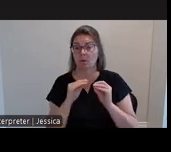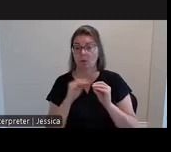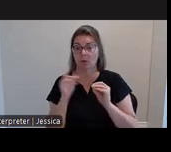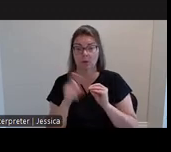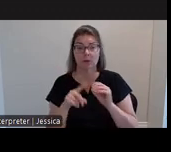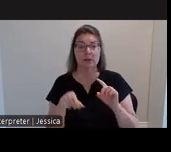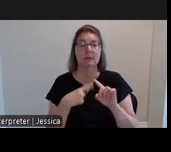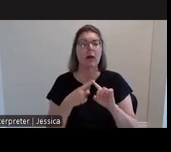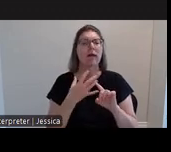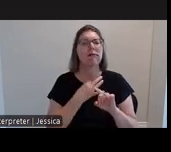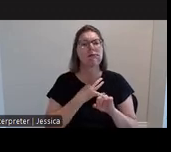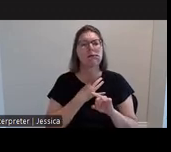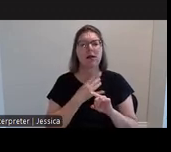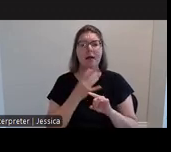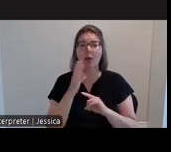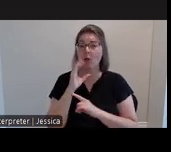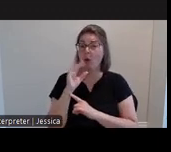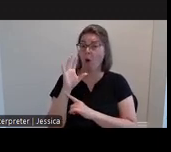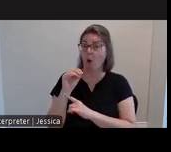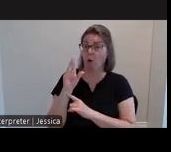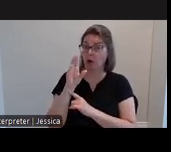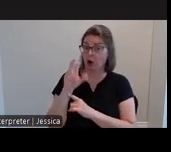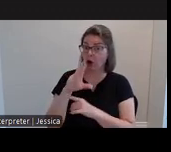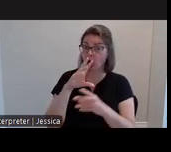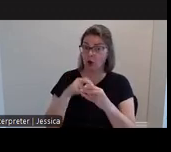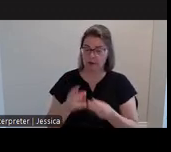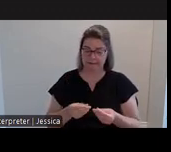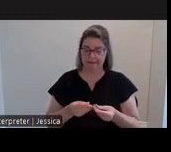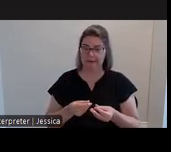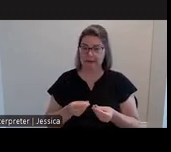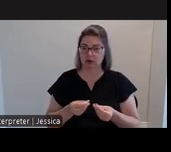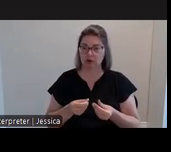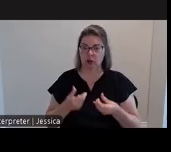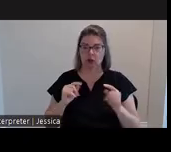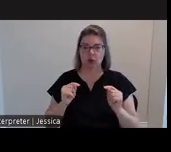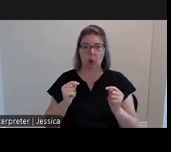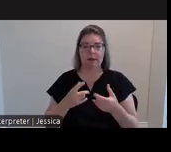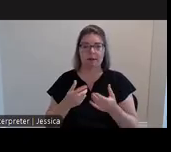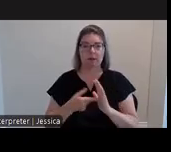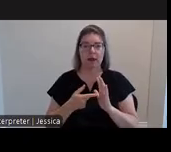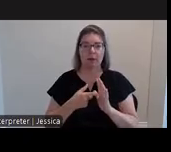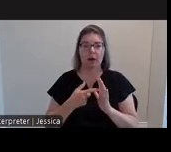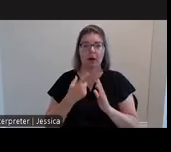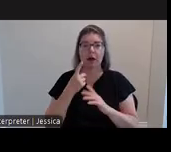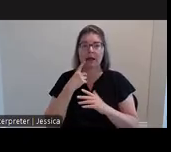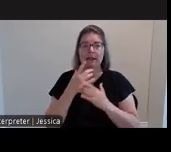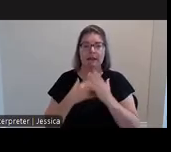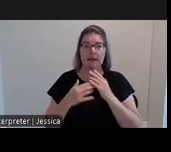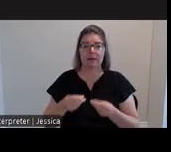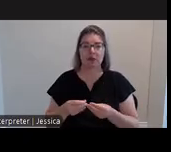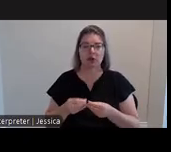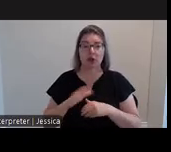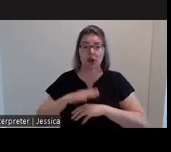curious if the OER includes fidget toys at all as an idea. For example, keeping a couple of fidget toys on your desk during research consults